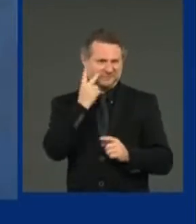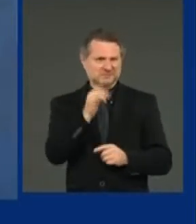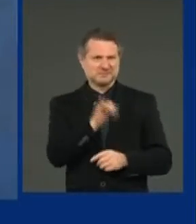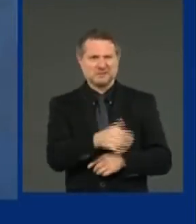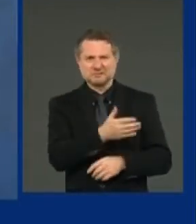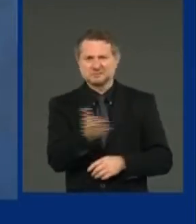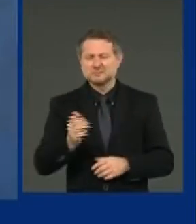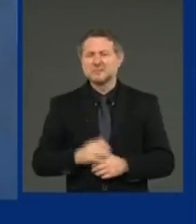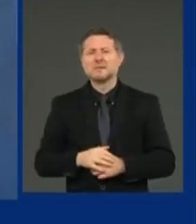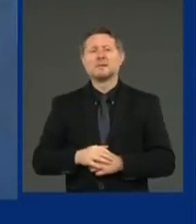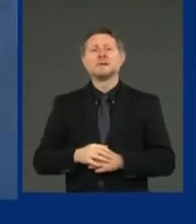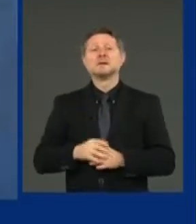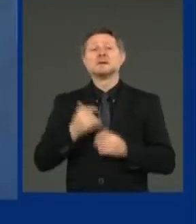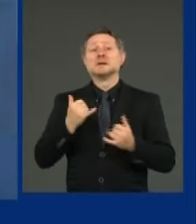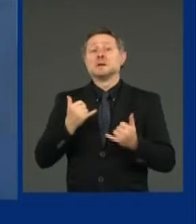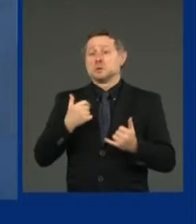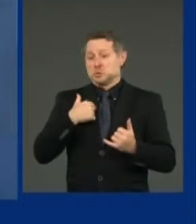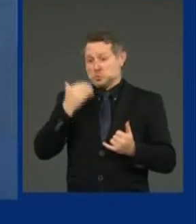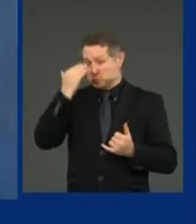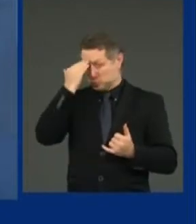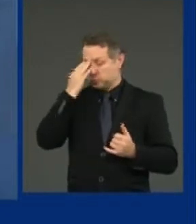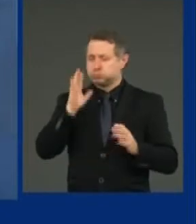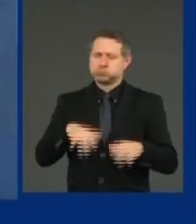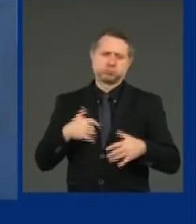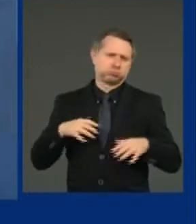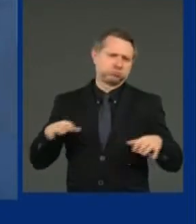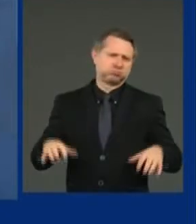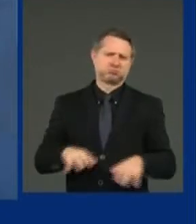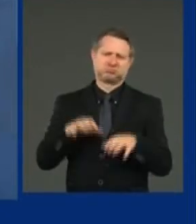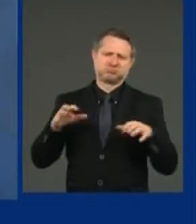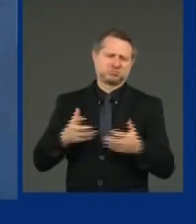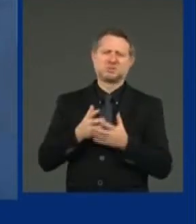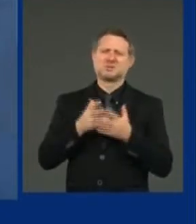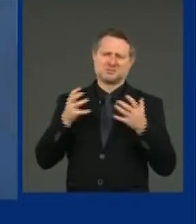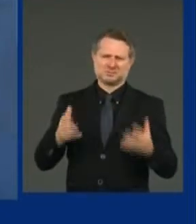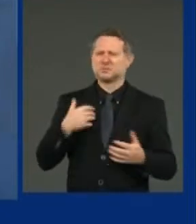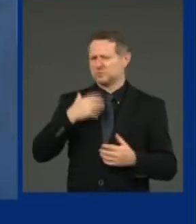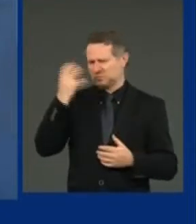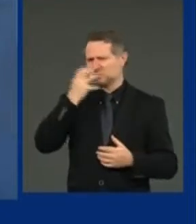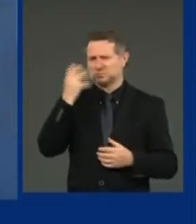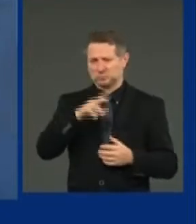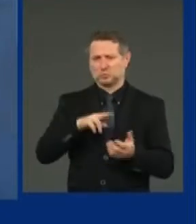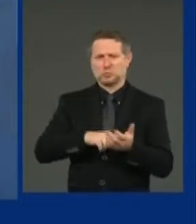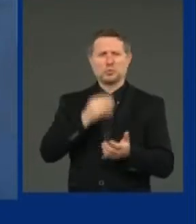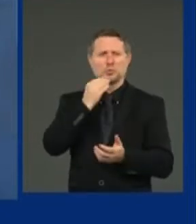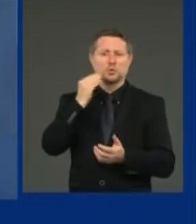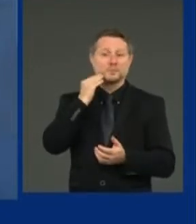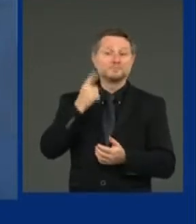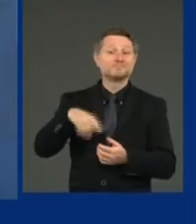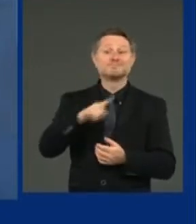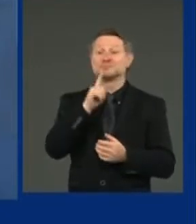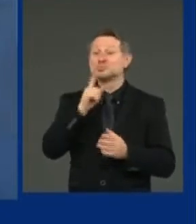TO THE NURSING HOMES TODAY TO HELP THEM TO DO THIS. WITH EVERYTHING THAT WE'RE